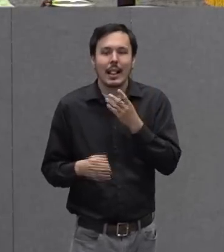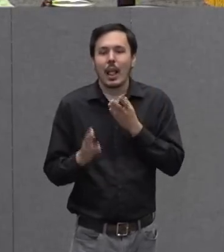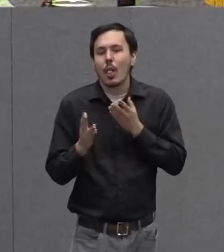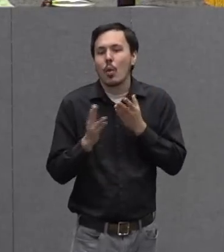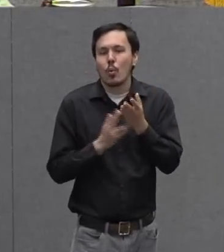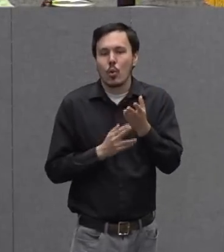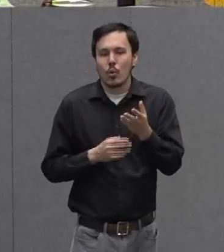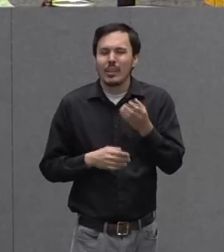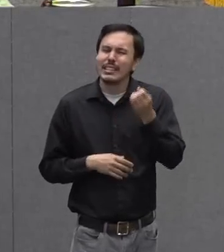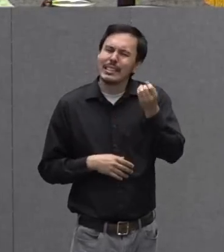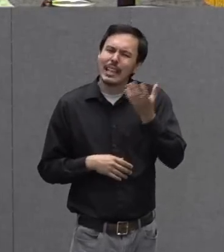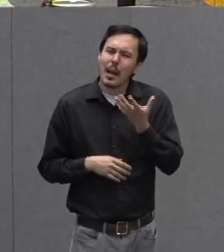Tell me what it is.